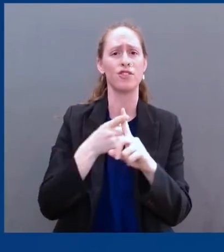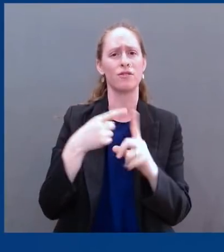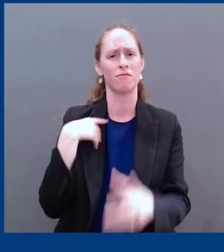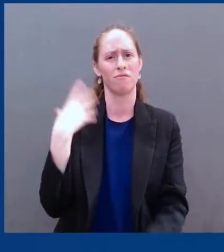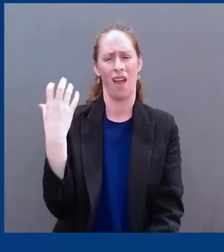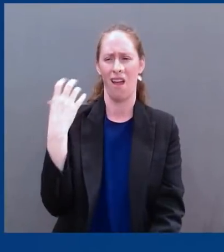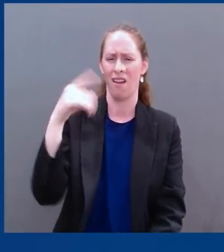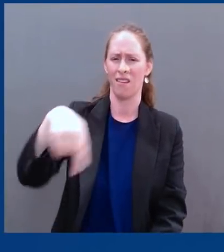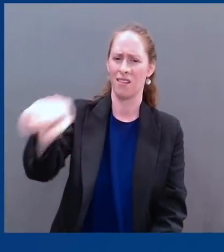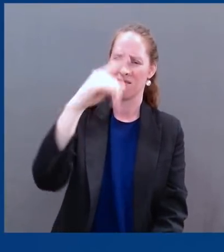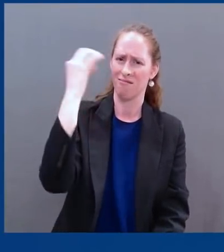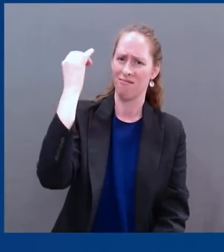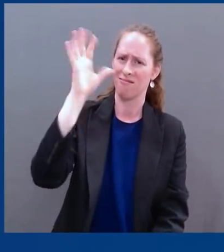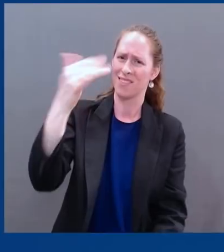to continue our fight against COVID.